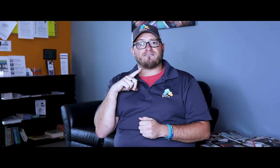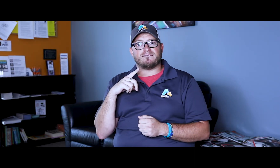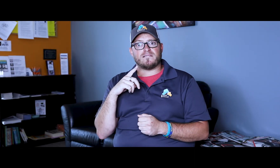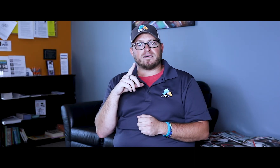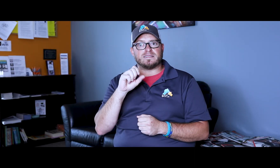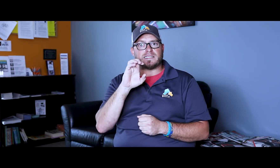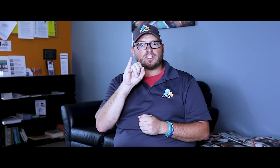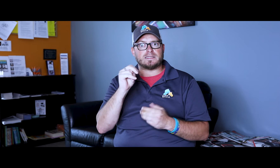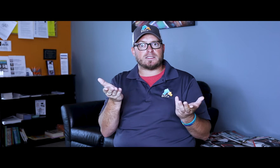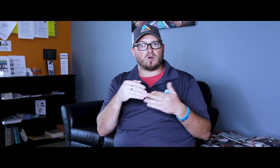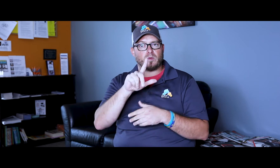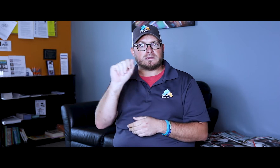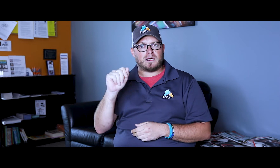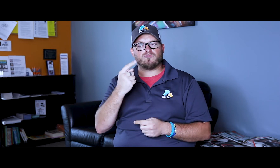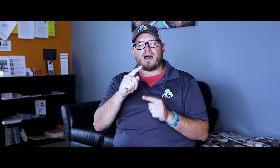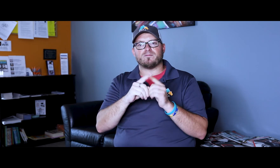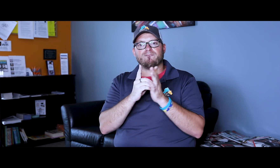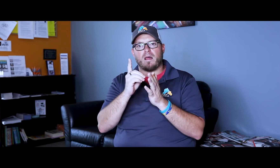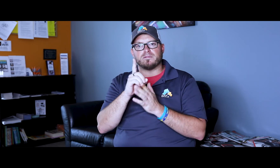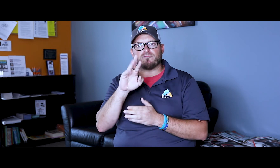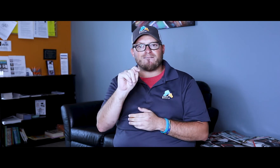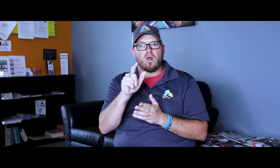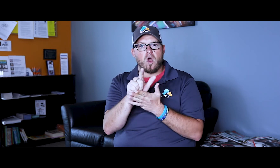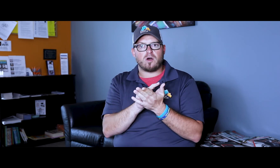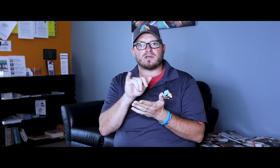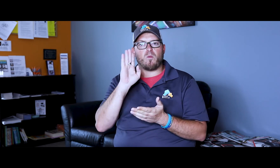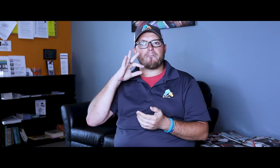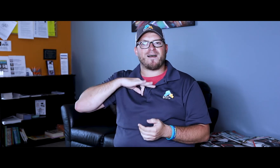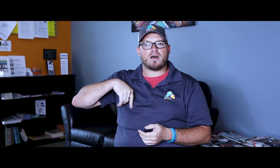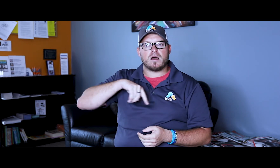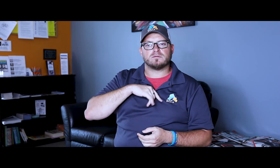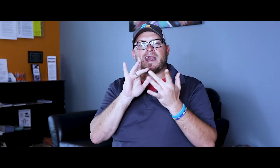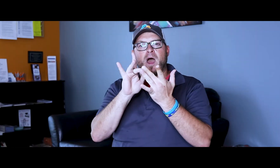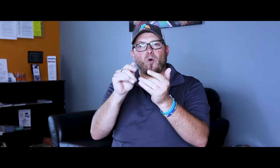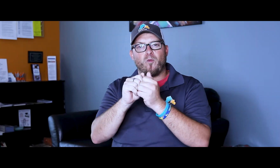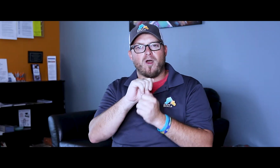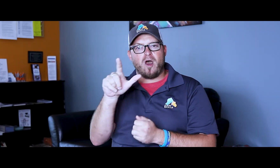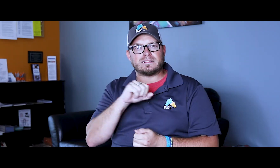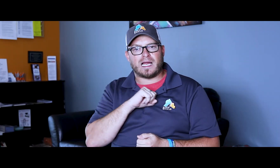with the legislative sessions here in Louisiana, trying to develop and draft laws that will benefit us,